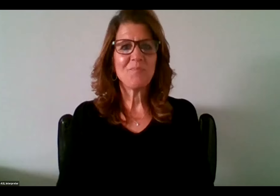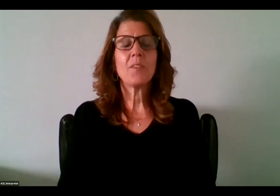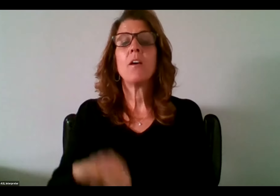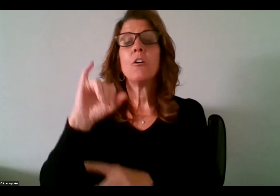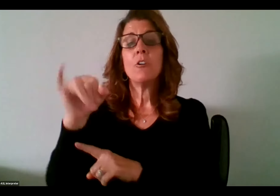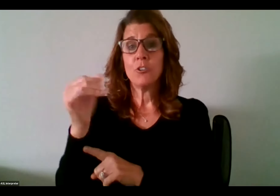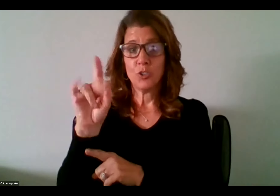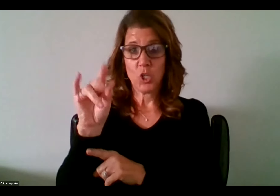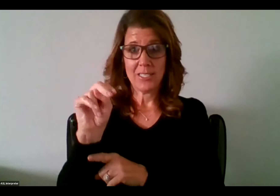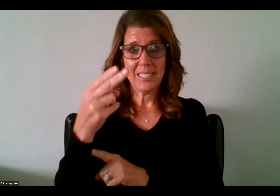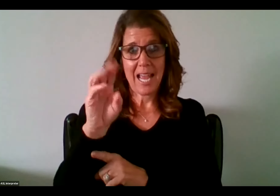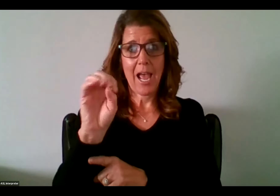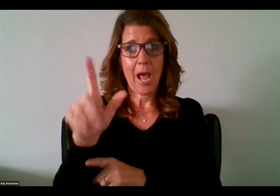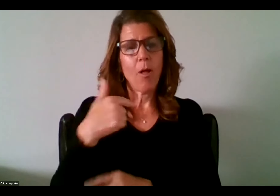Justin: Okay captioning link is up. In the chat box.